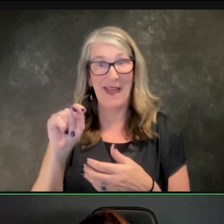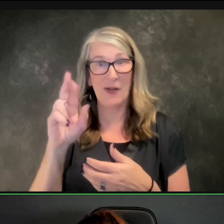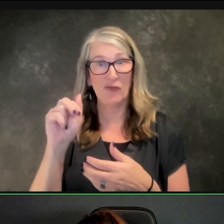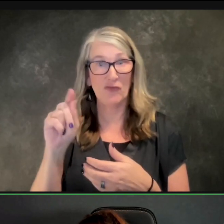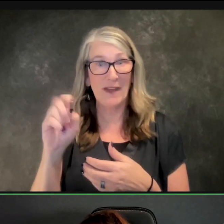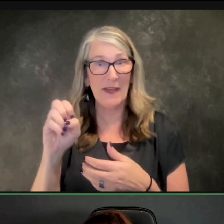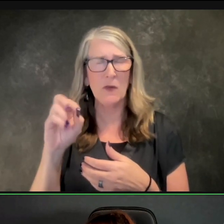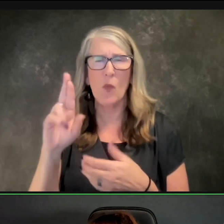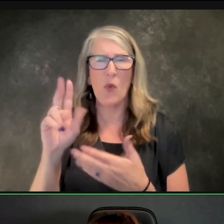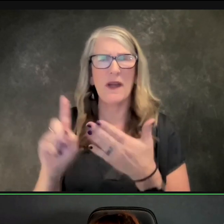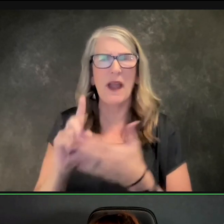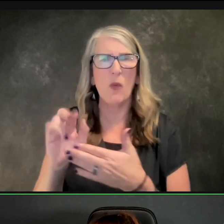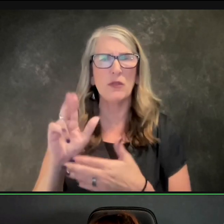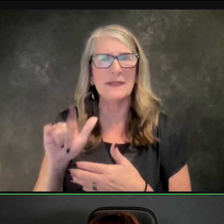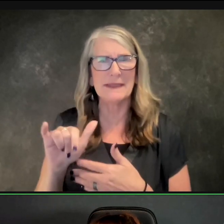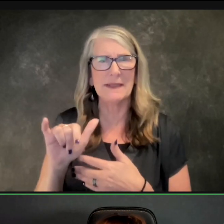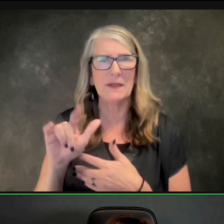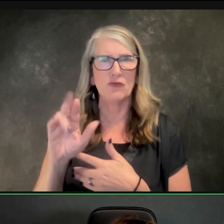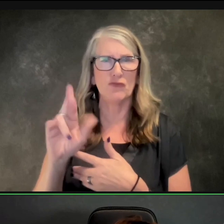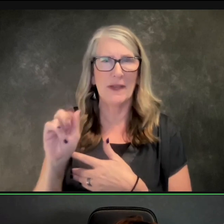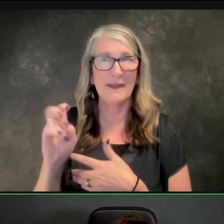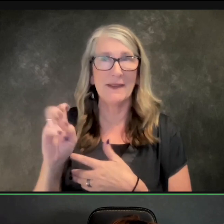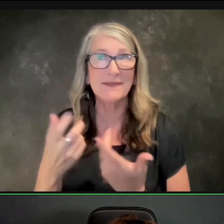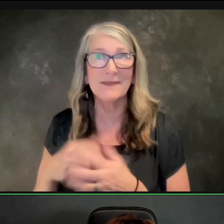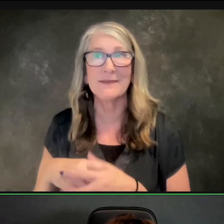tour costs, ticket costs.